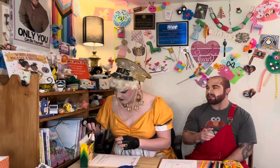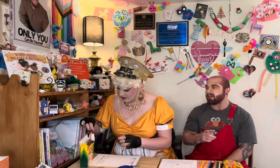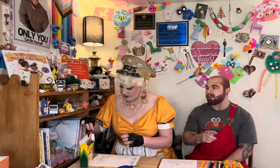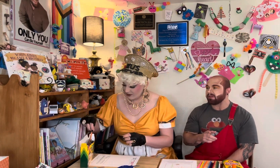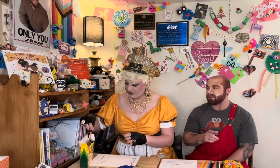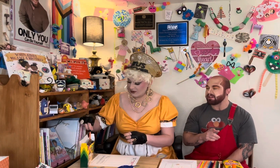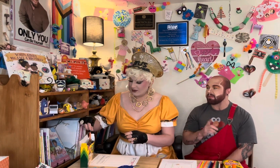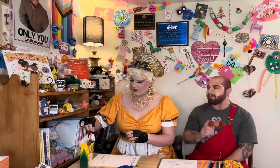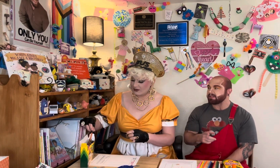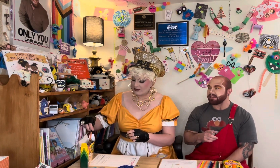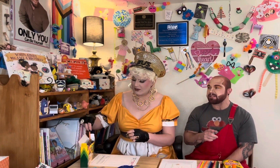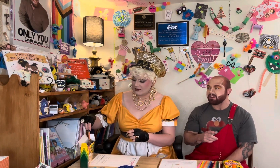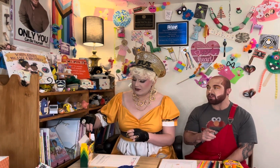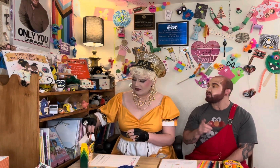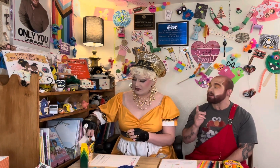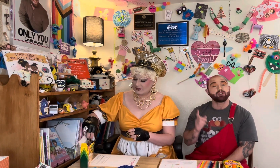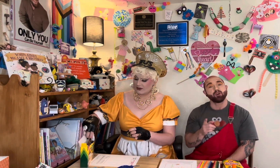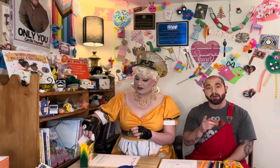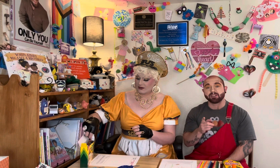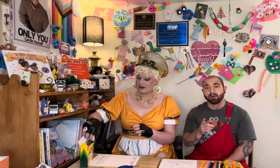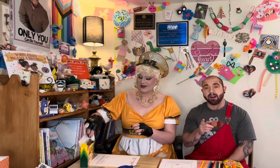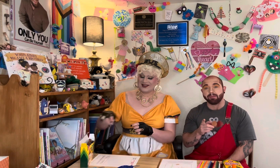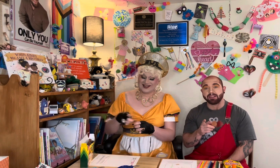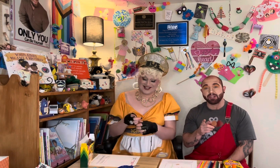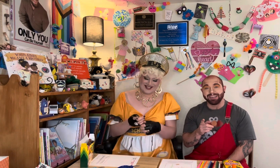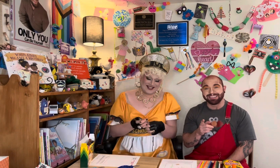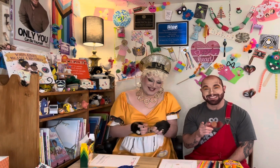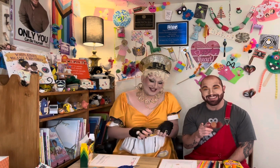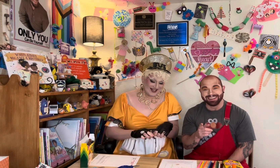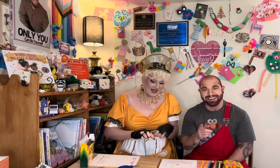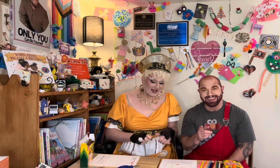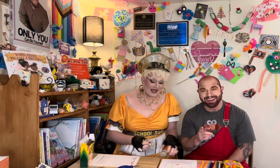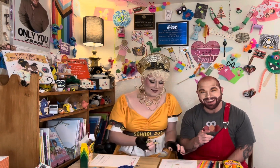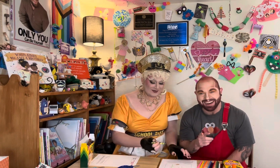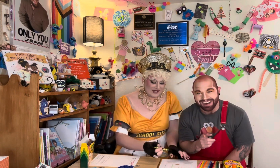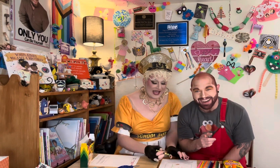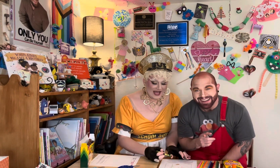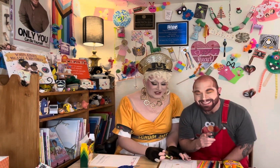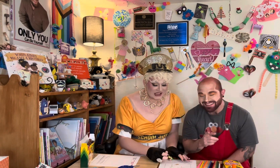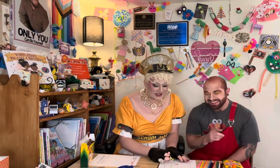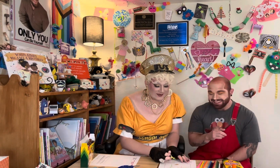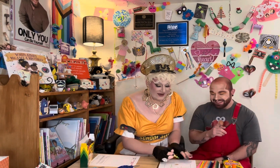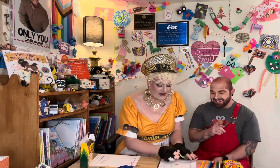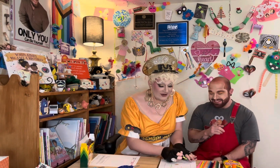the hard way when I did my Best Santa on doing too much red on my cheeks. CALI: Yeah. Can cheeks be